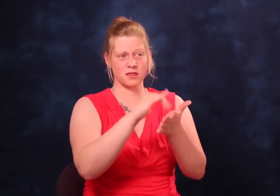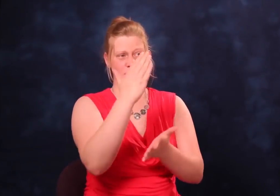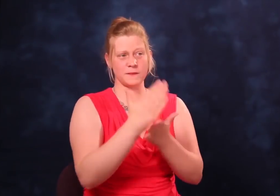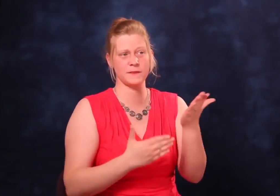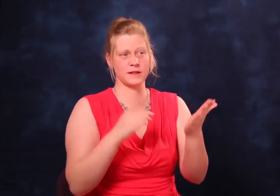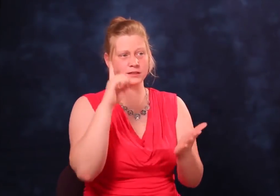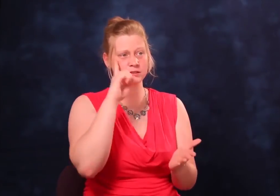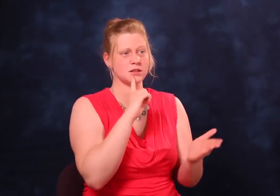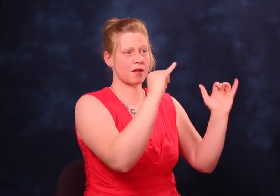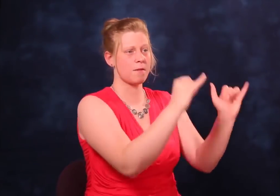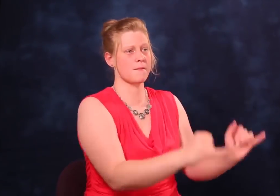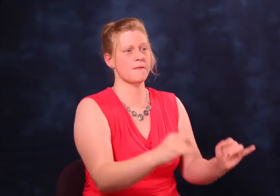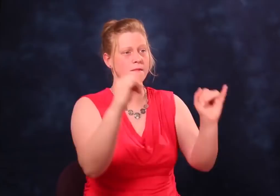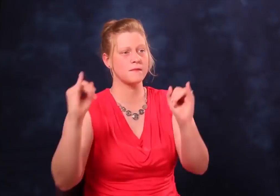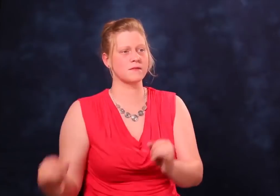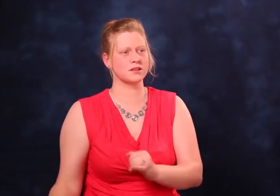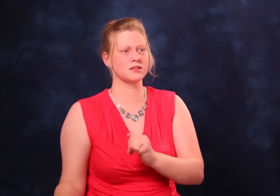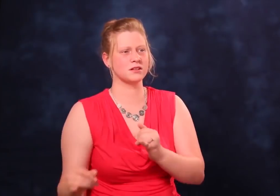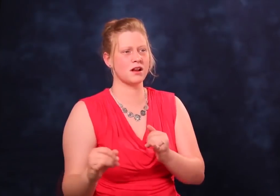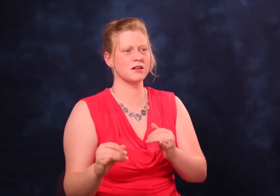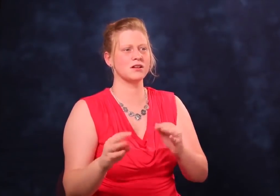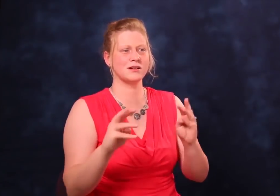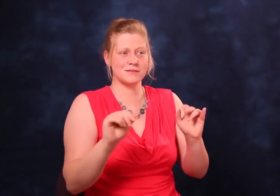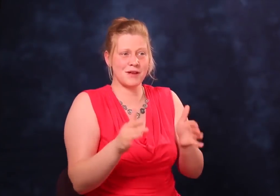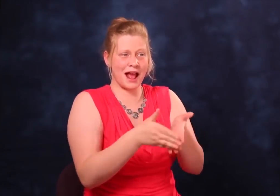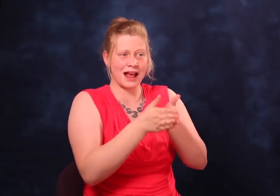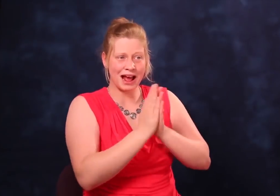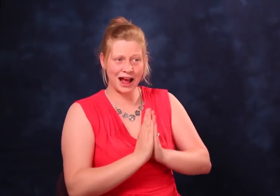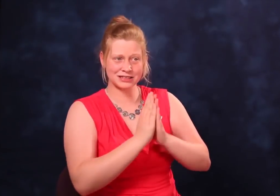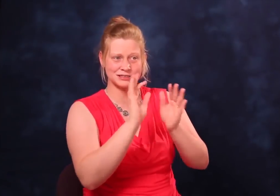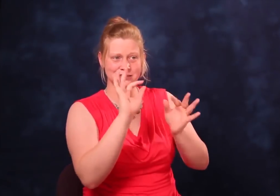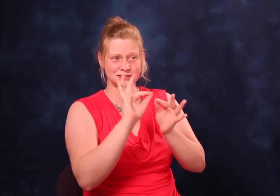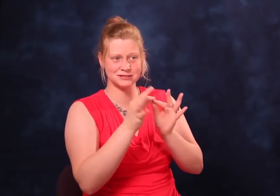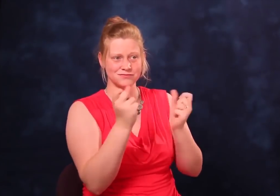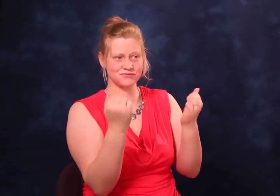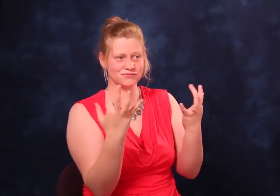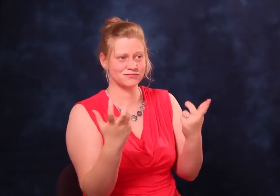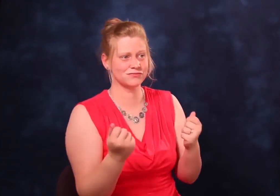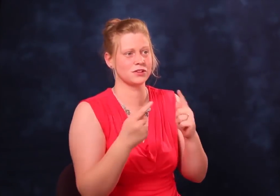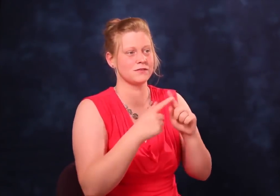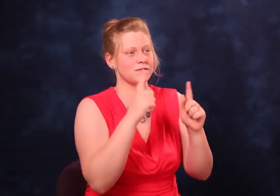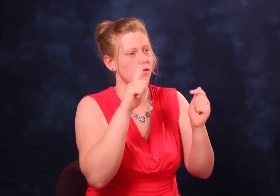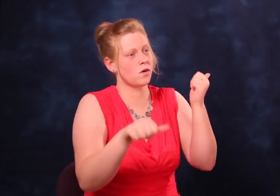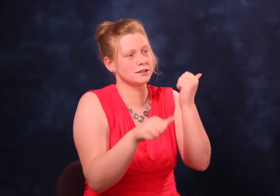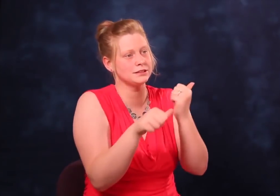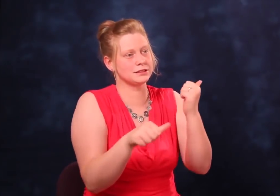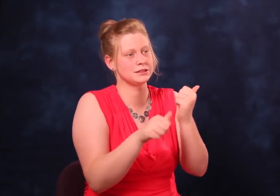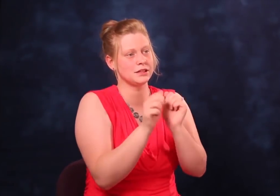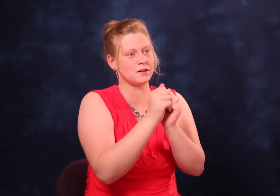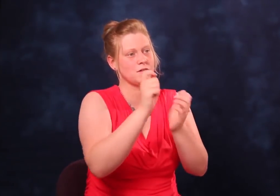Be aware that some deaf individuals may ask the sign language interpreter for assistance